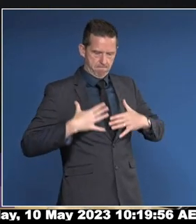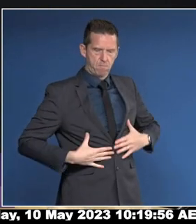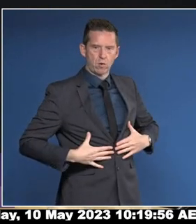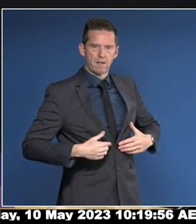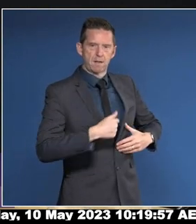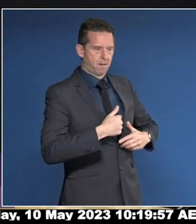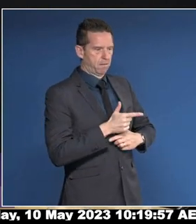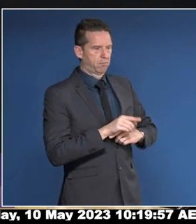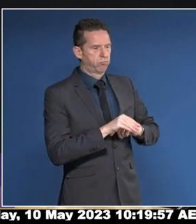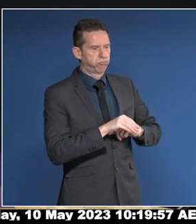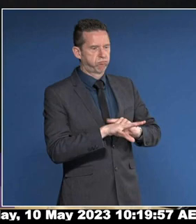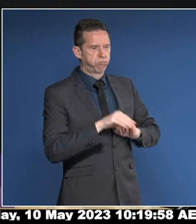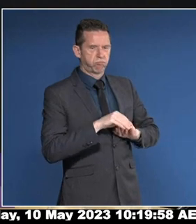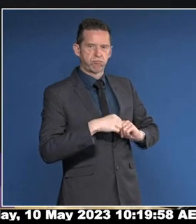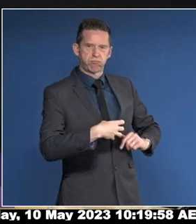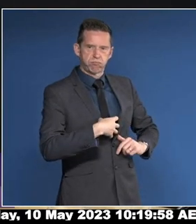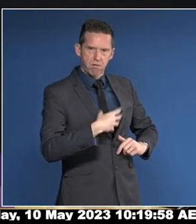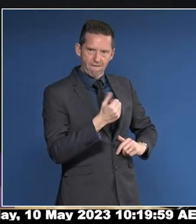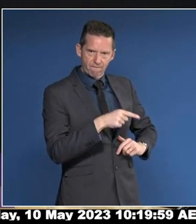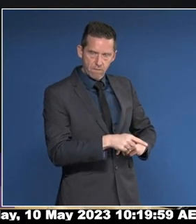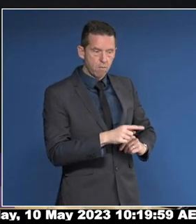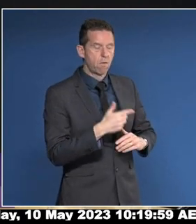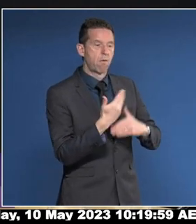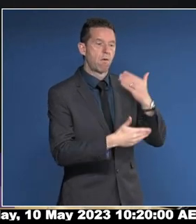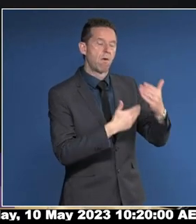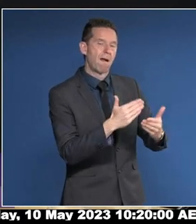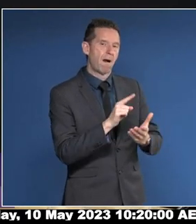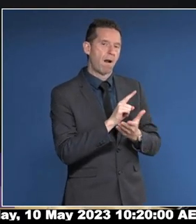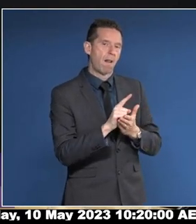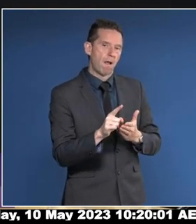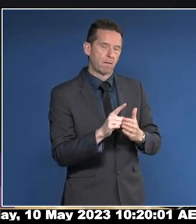And yet later on at line 301, it says: